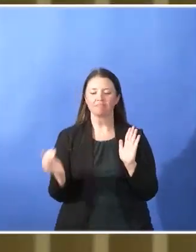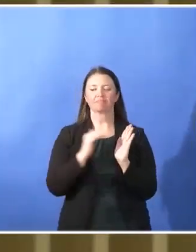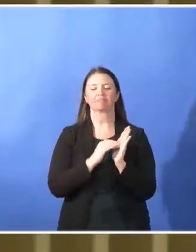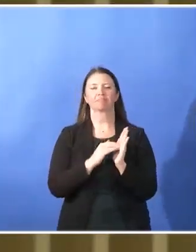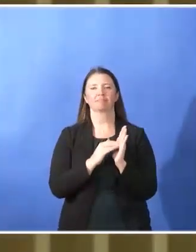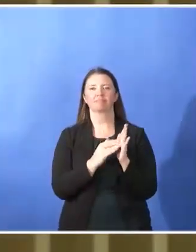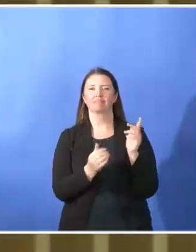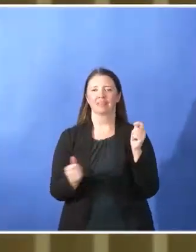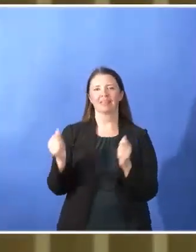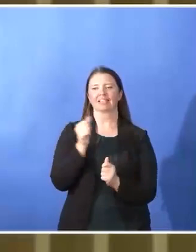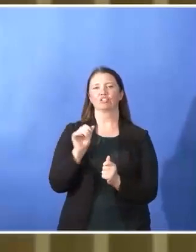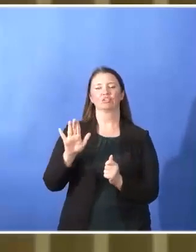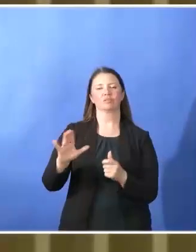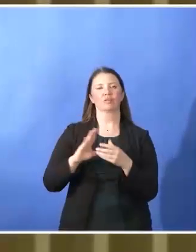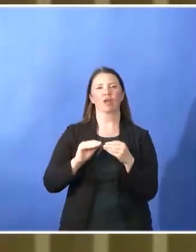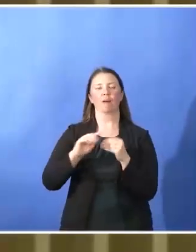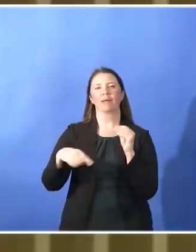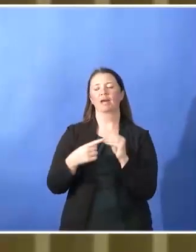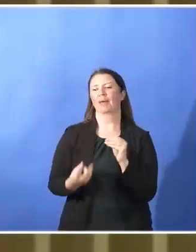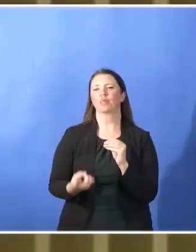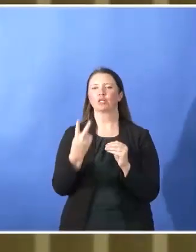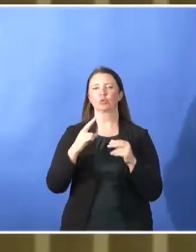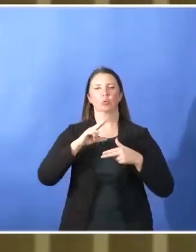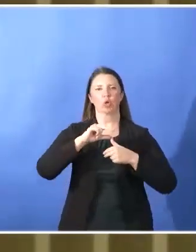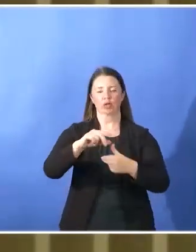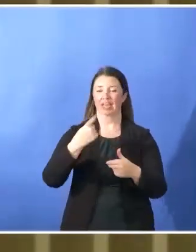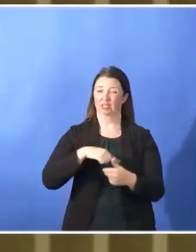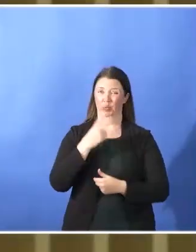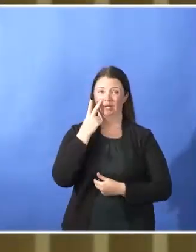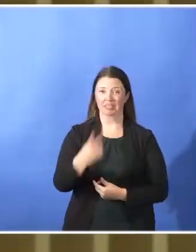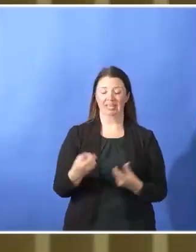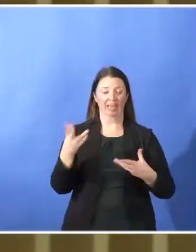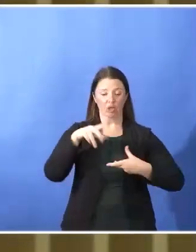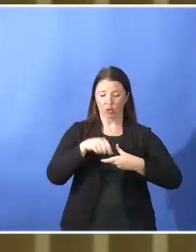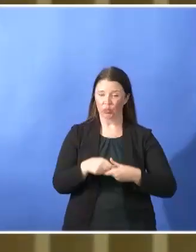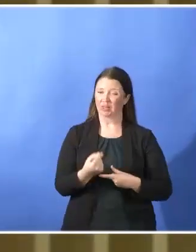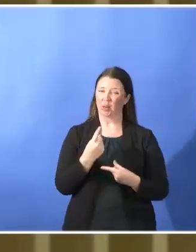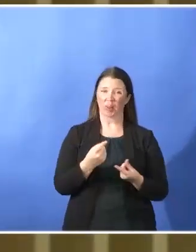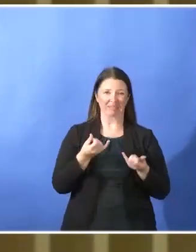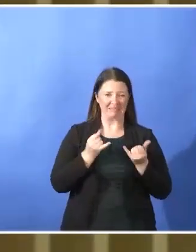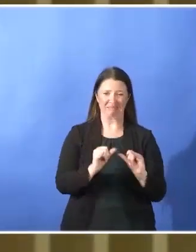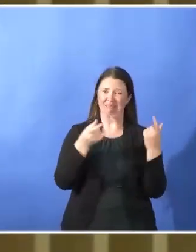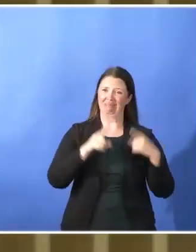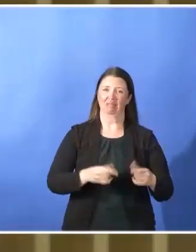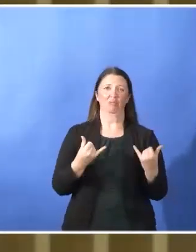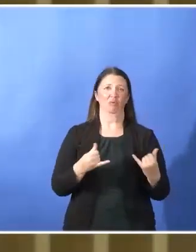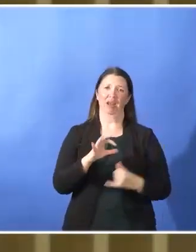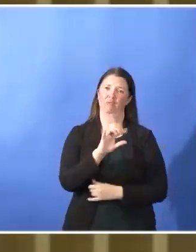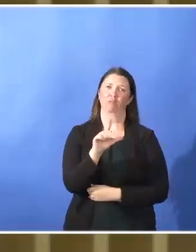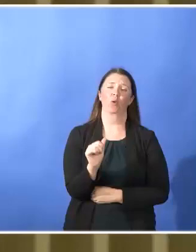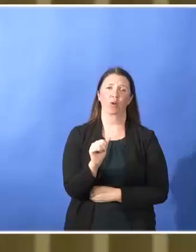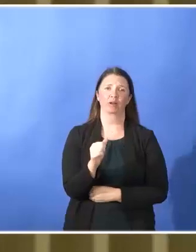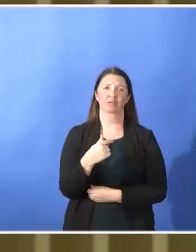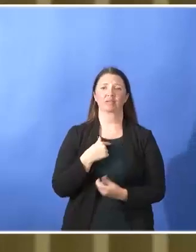HURRICANES ONGOING. EXPRESS MY TWO CENTS FOR